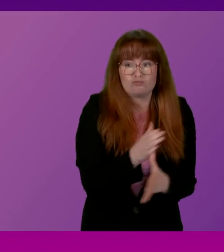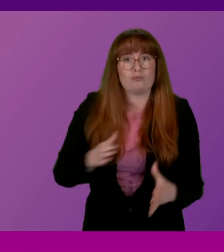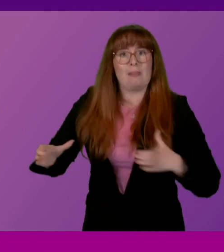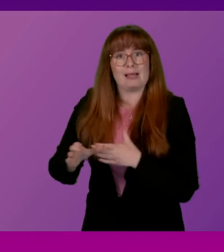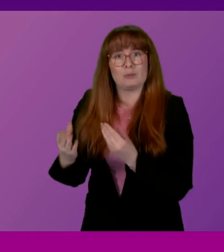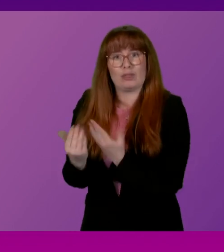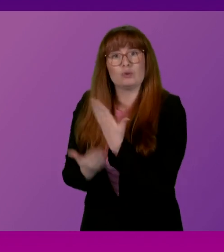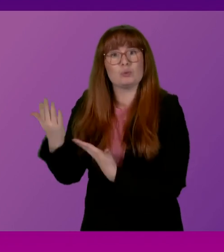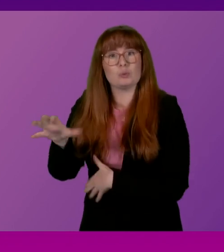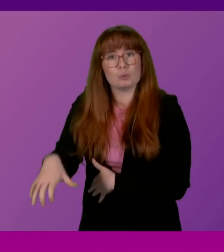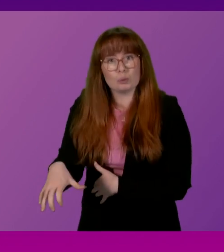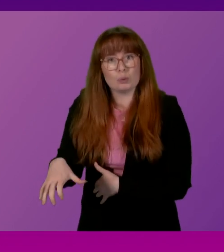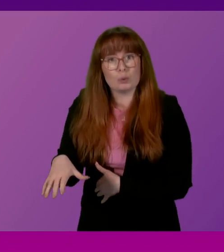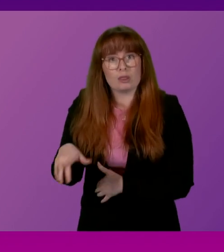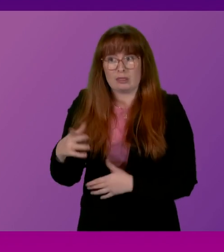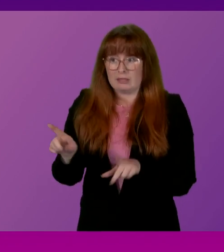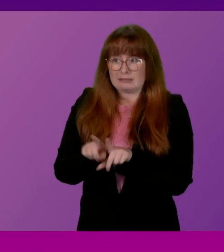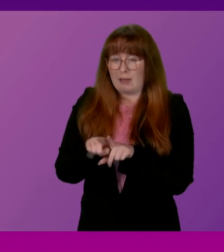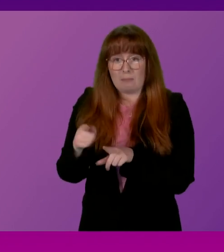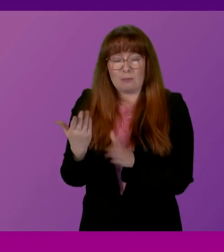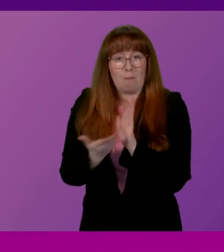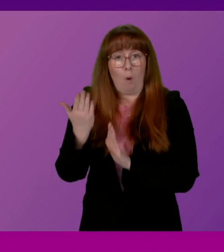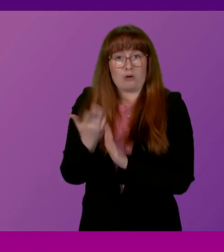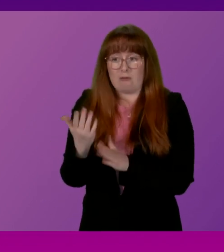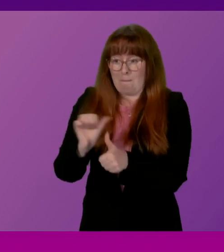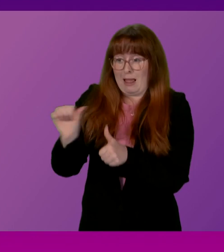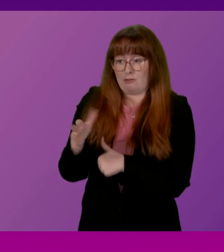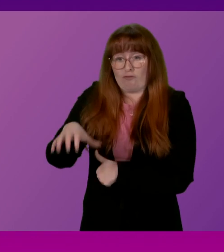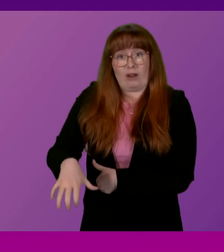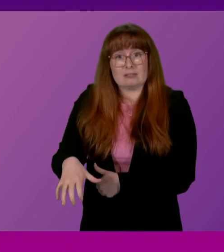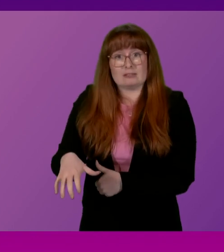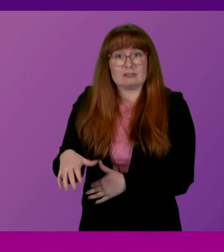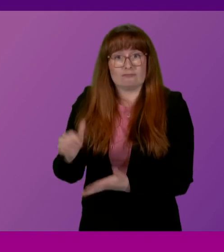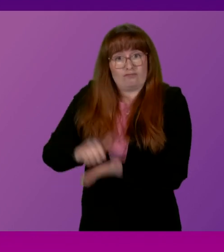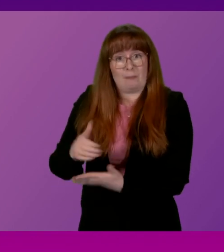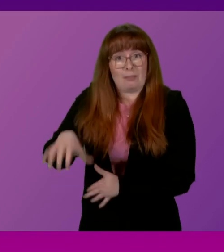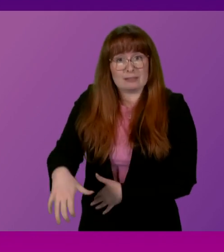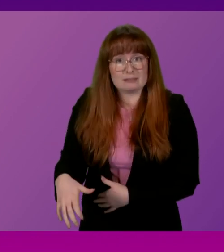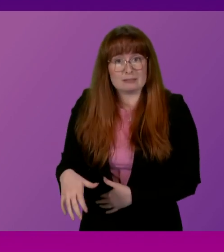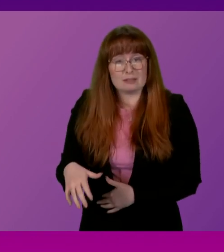being the key word—with modern, fit-for-purpose spaces after consideration of a number of